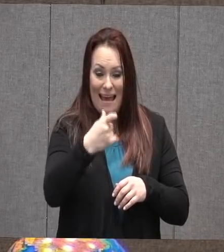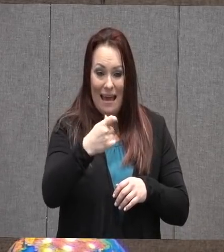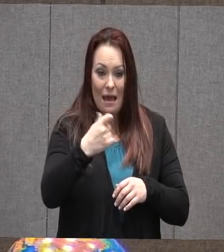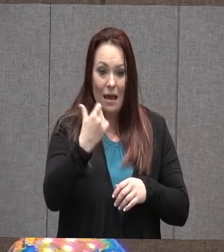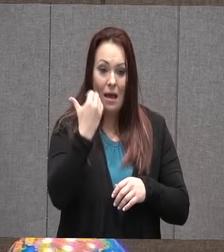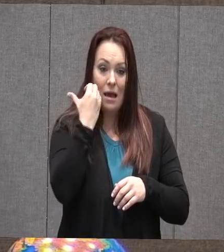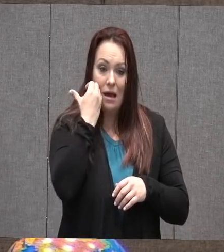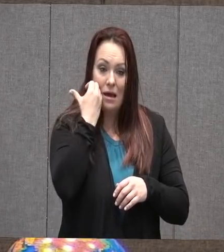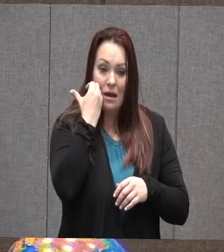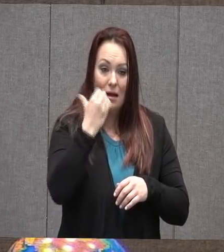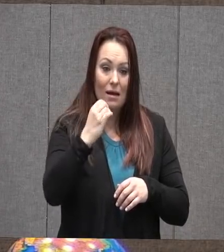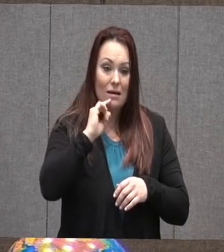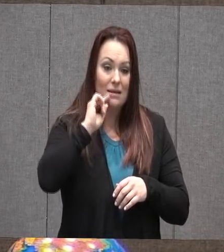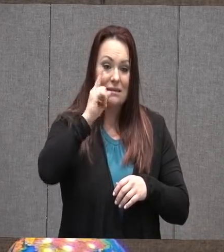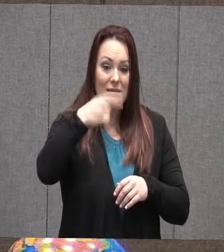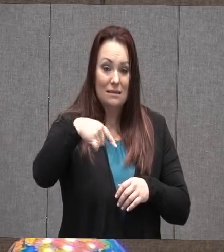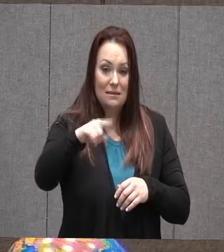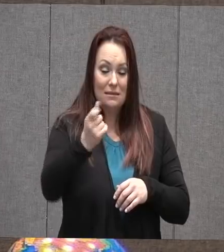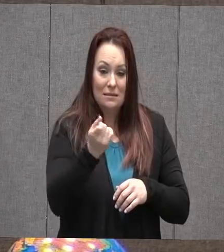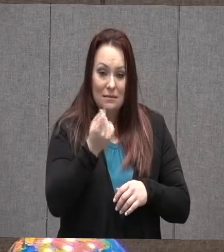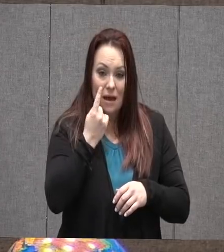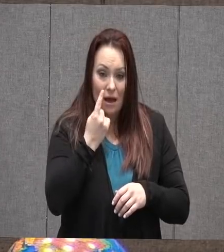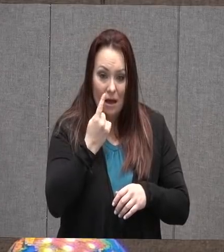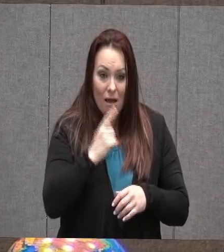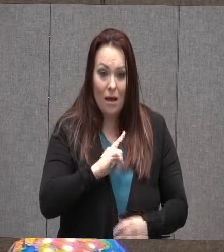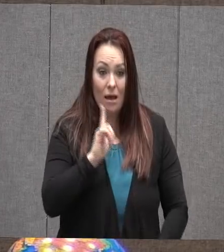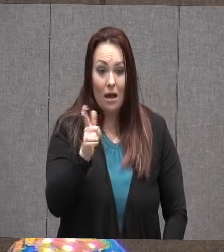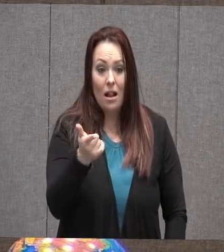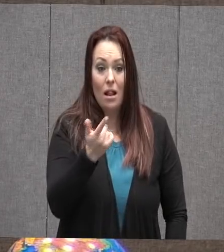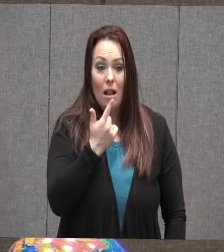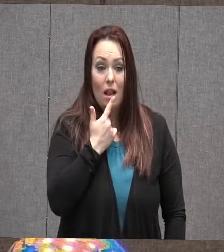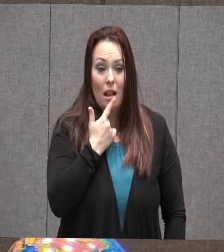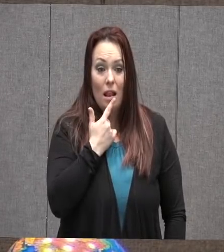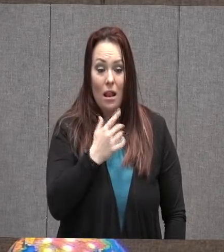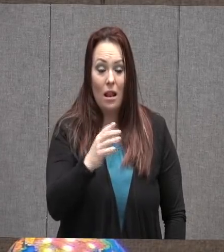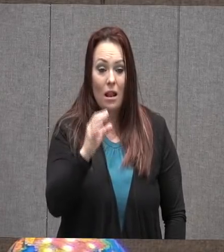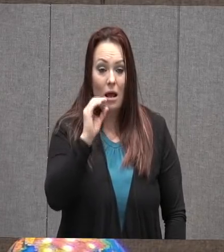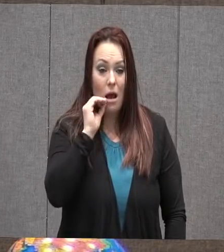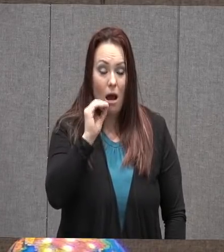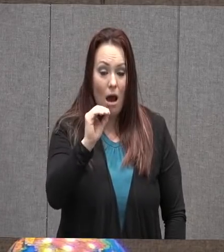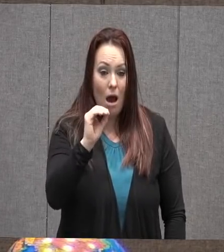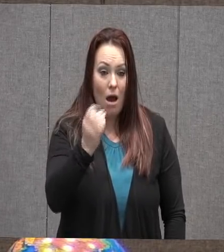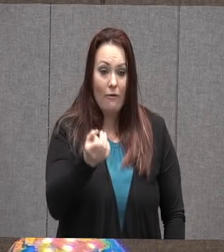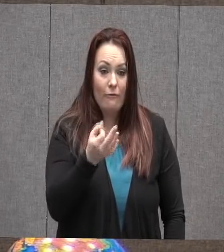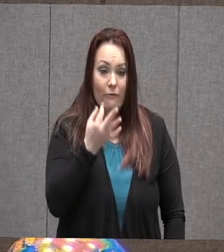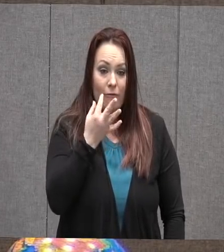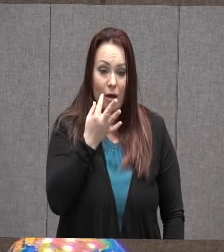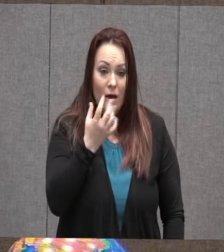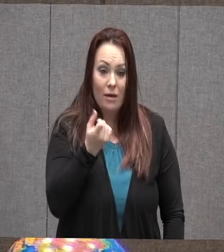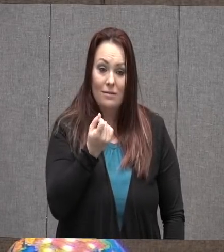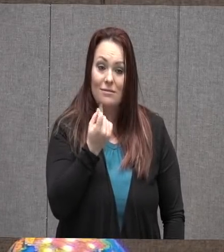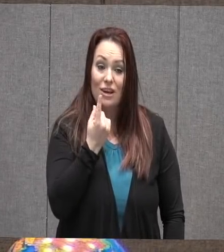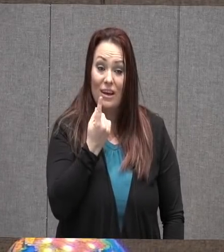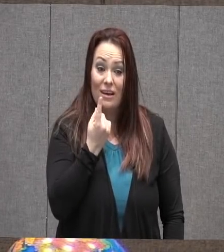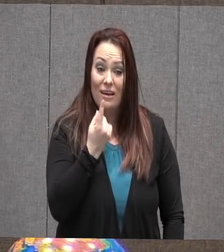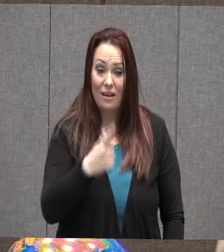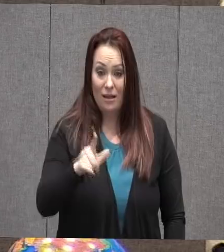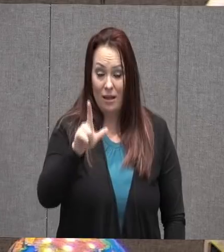Very good, okay one more to read. Ul-ah-ft, loft.